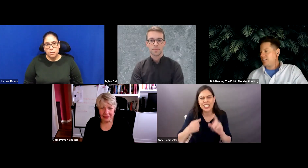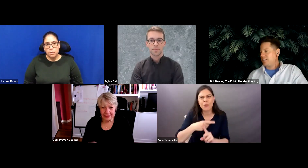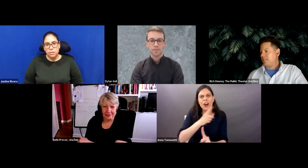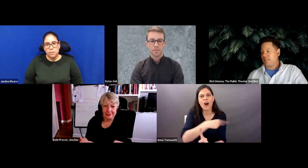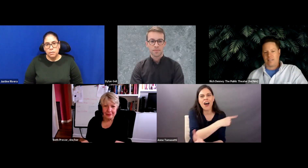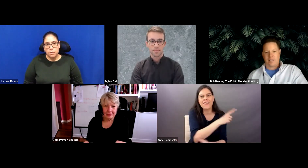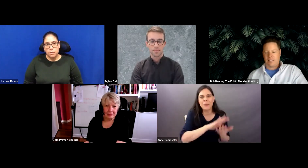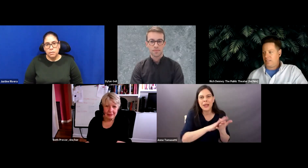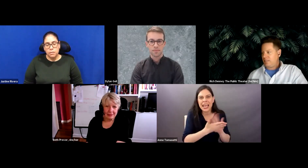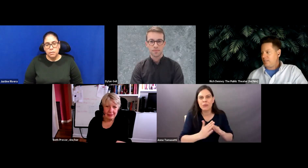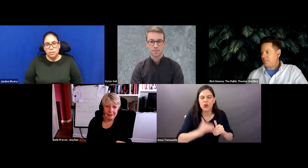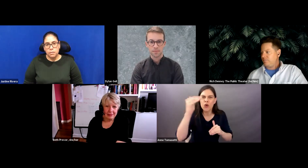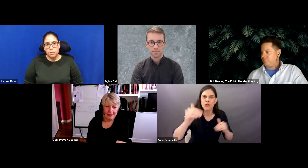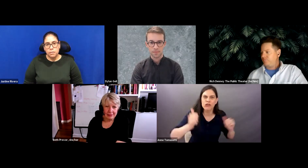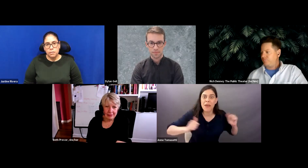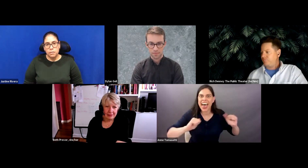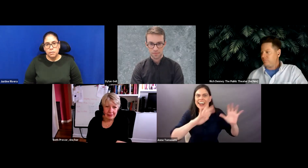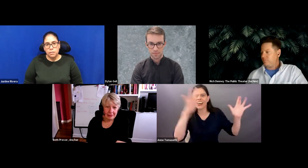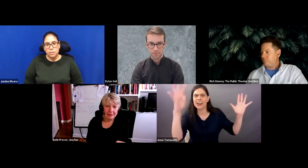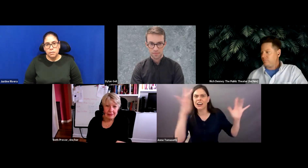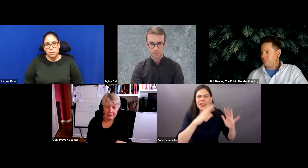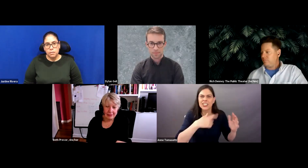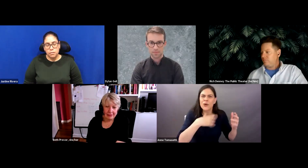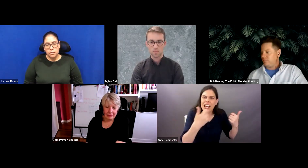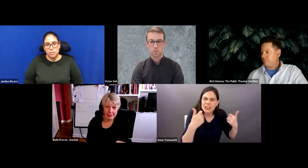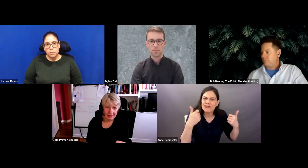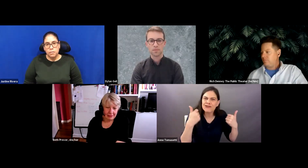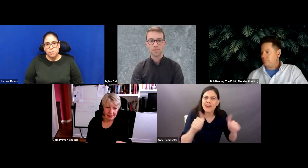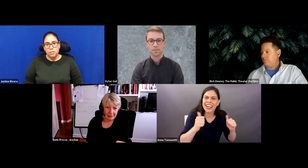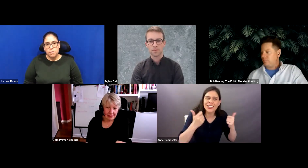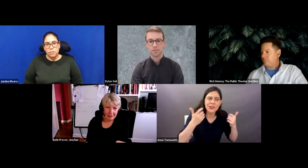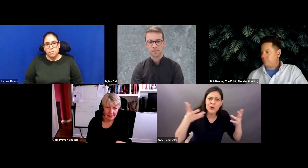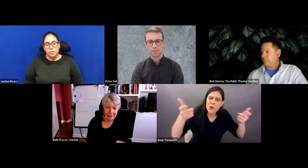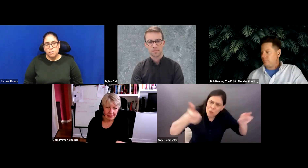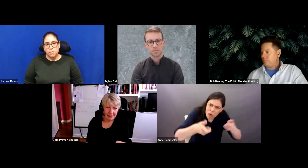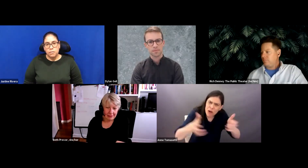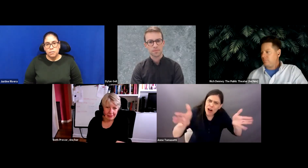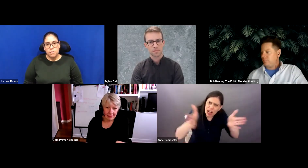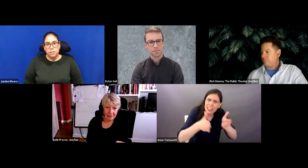and to maybe just interpret the piece and to not be as dramatic,